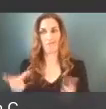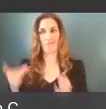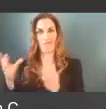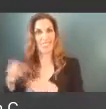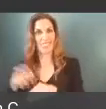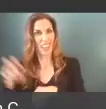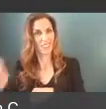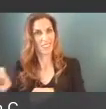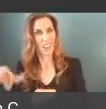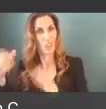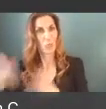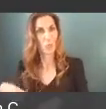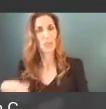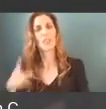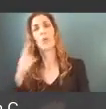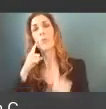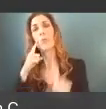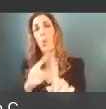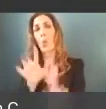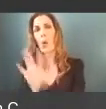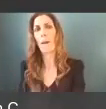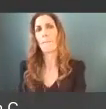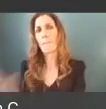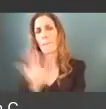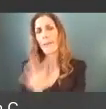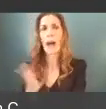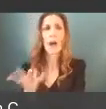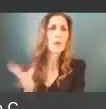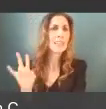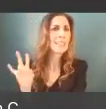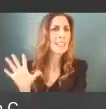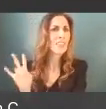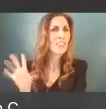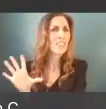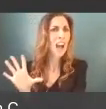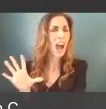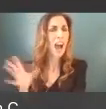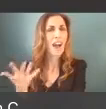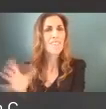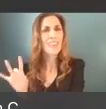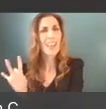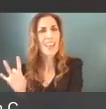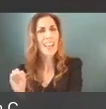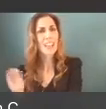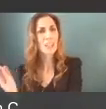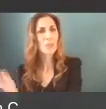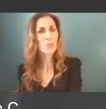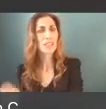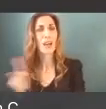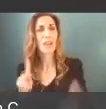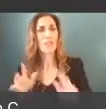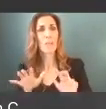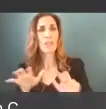felt to be reached somewhere around 75%, maybe 80%, of the population having been vaccinated.